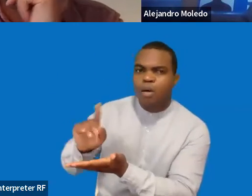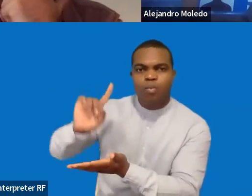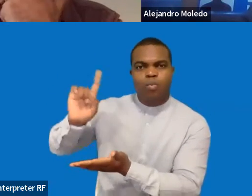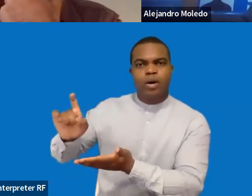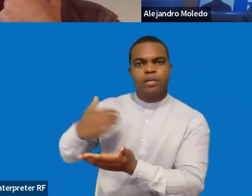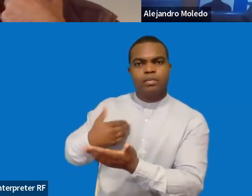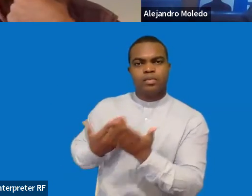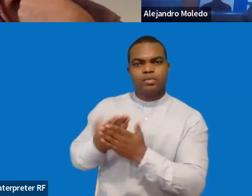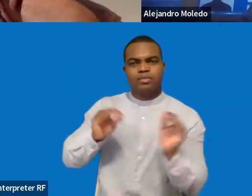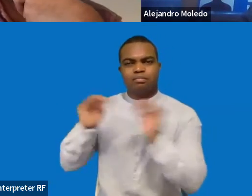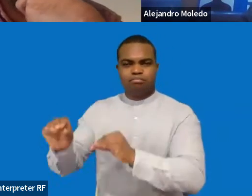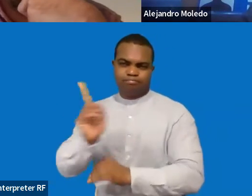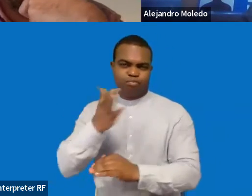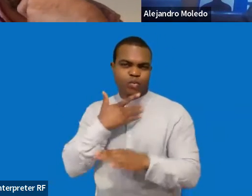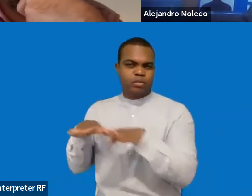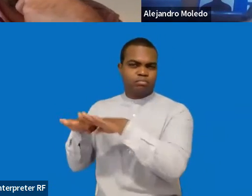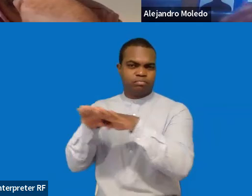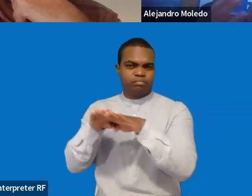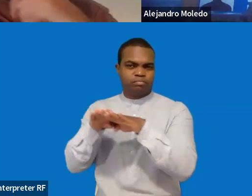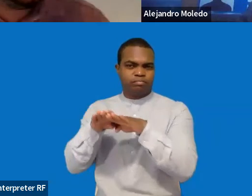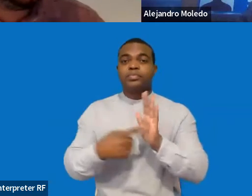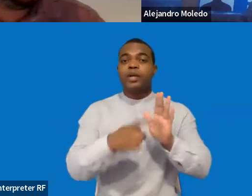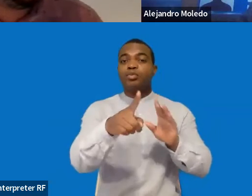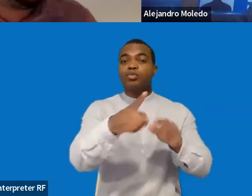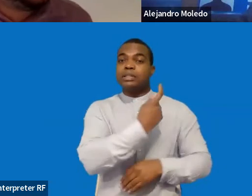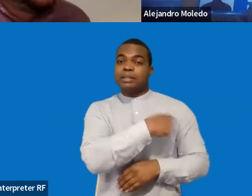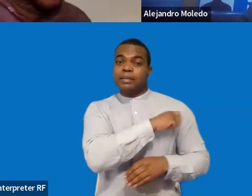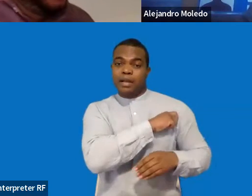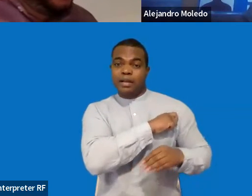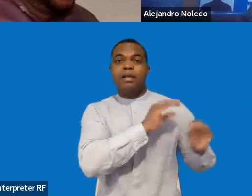of your work space, or access to adapted housing